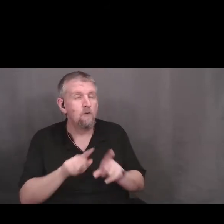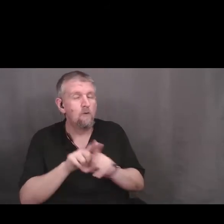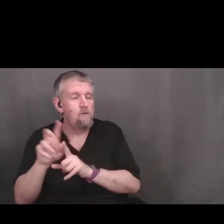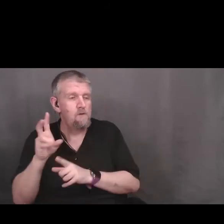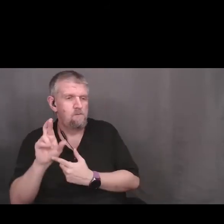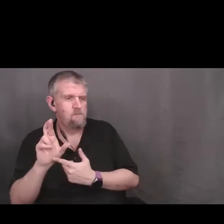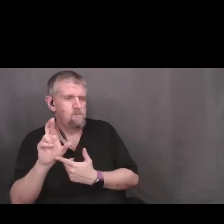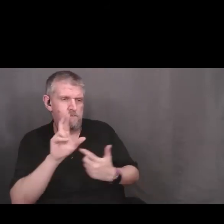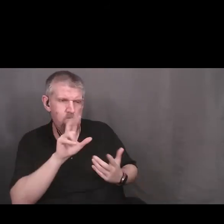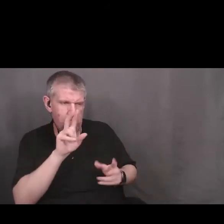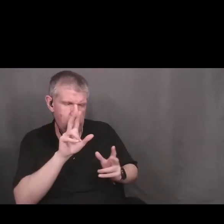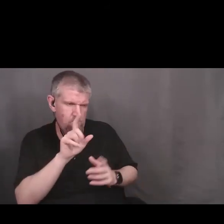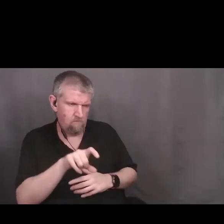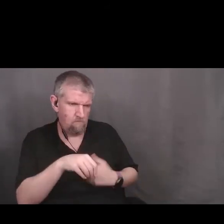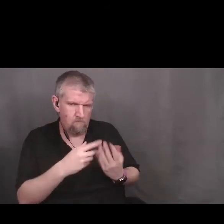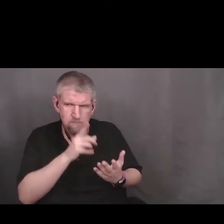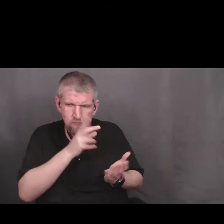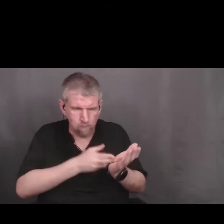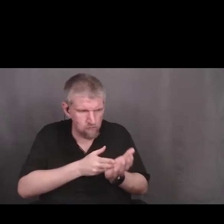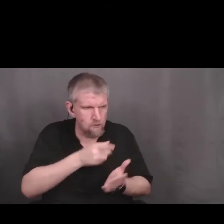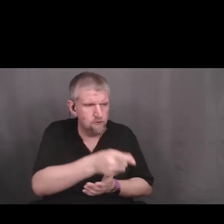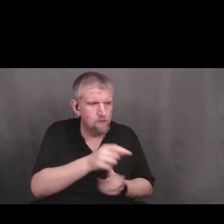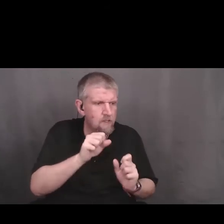are able to participate in job driven training,